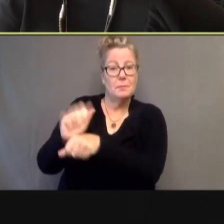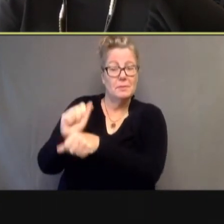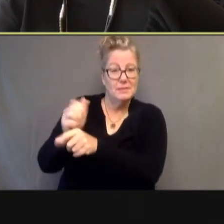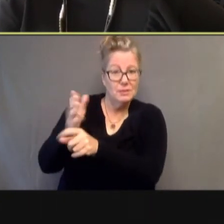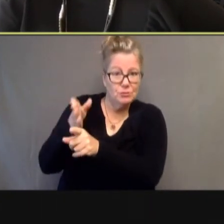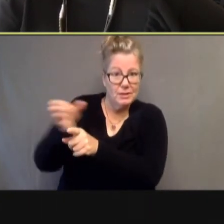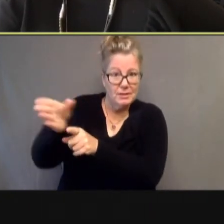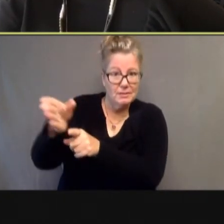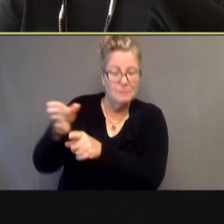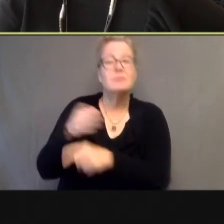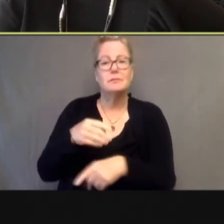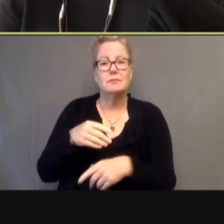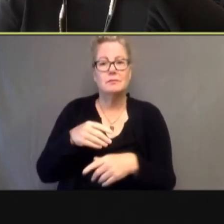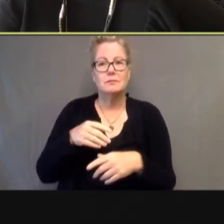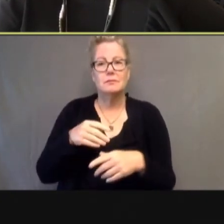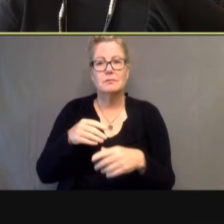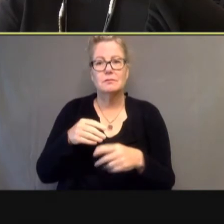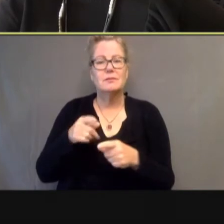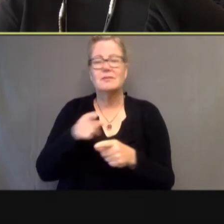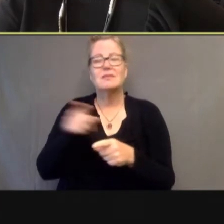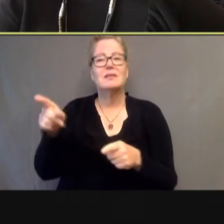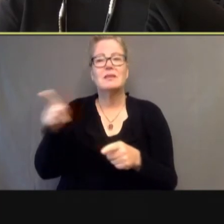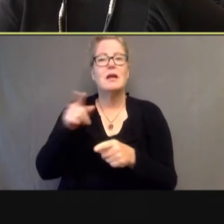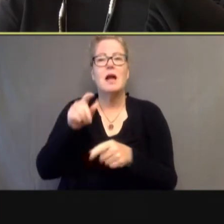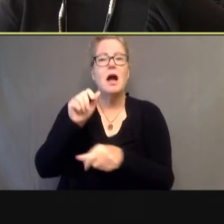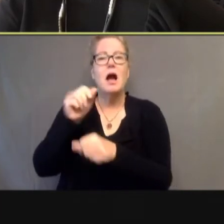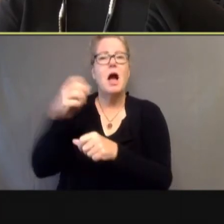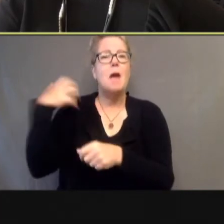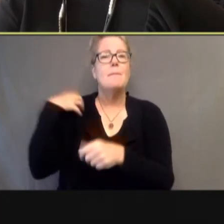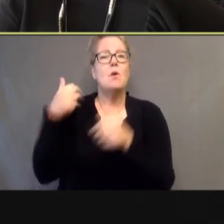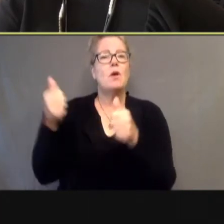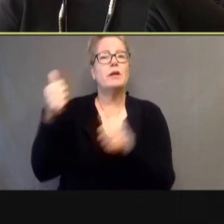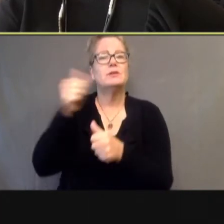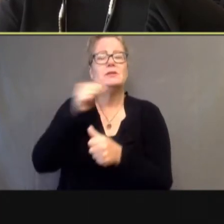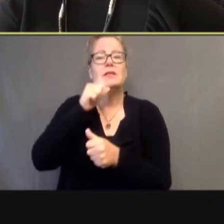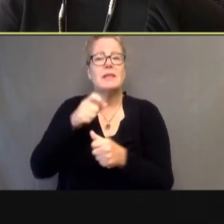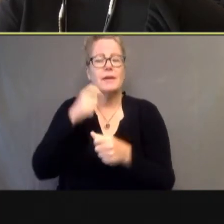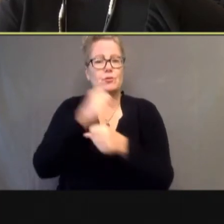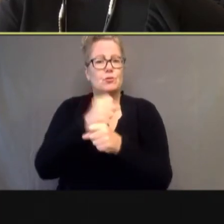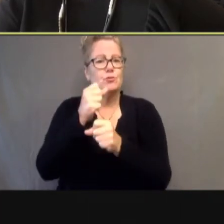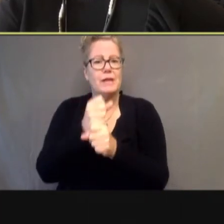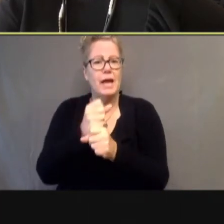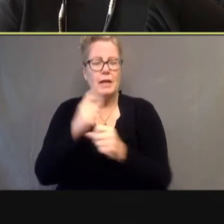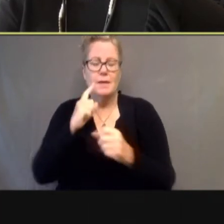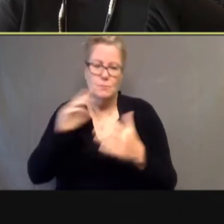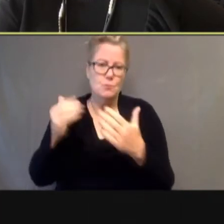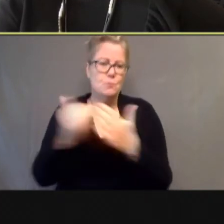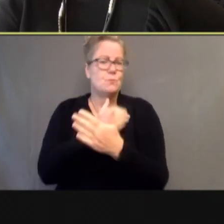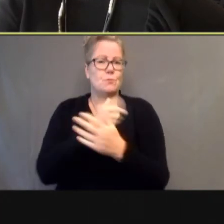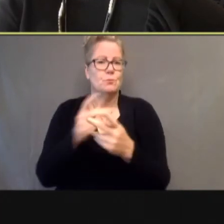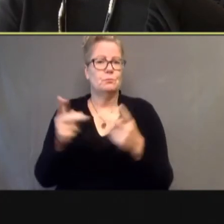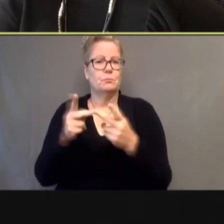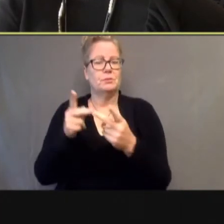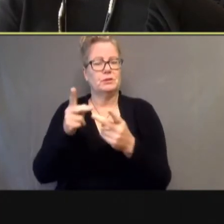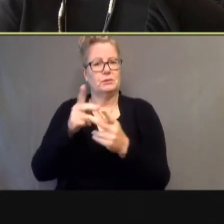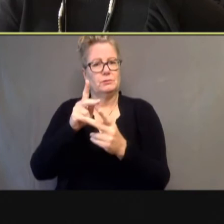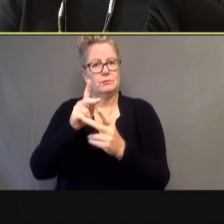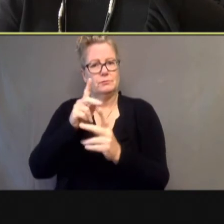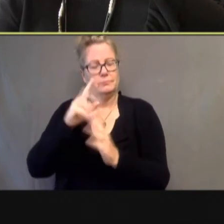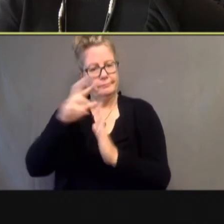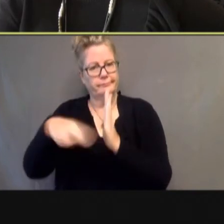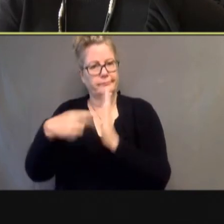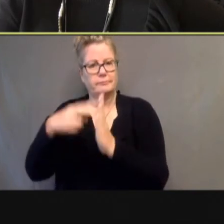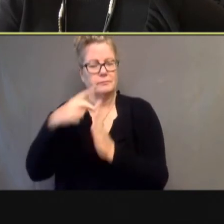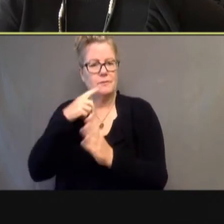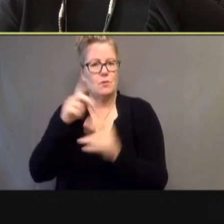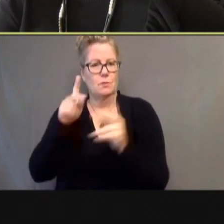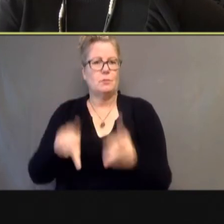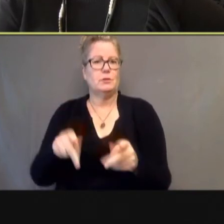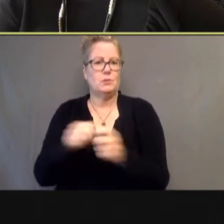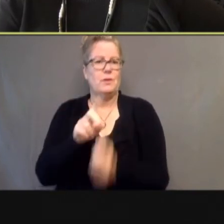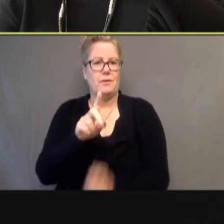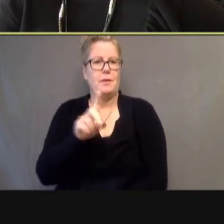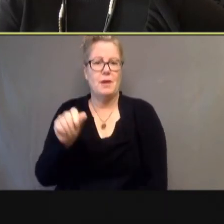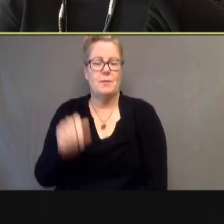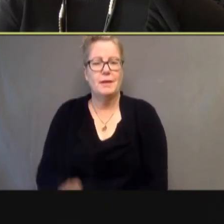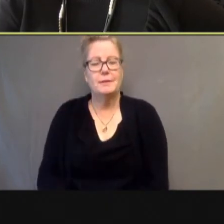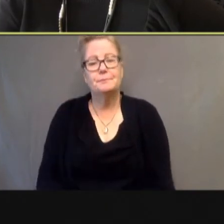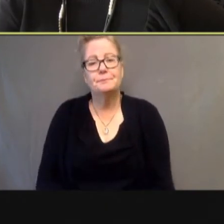brand new position for someone with an impairment. And lastly, again, going into physical and